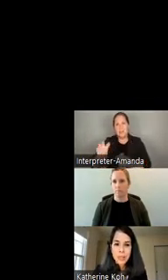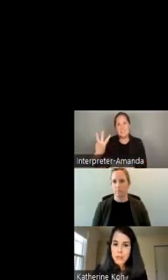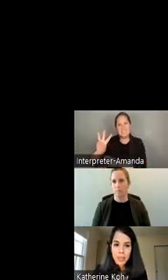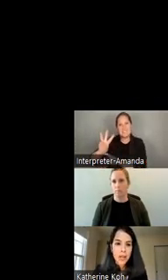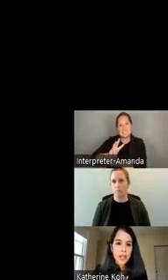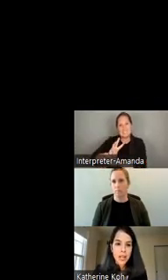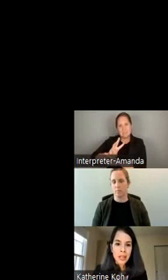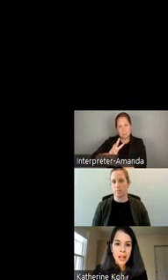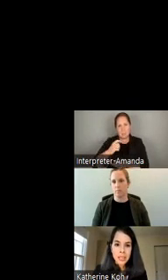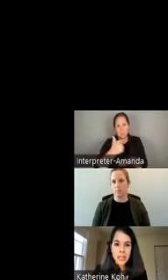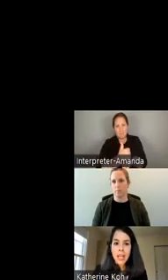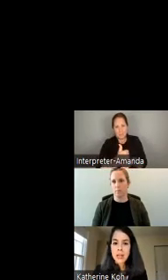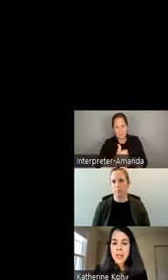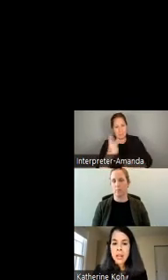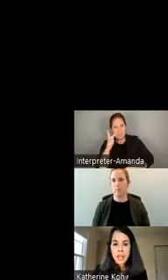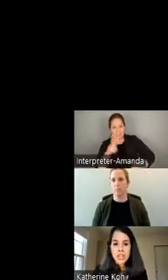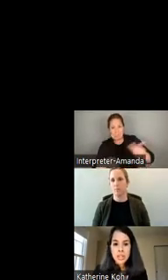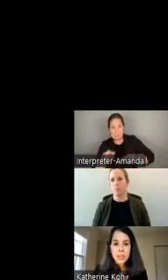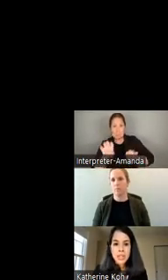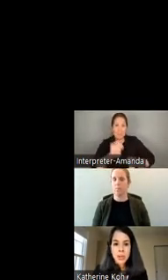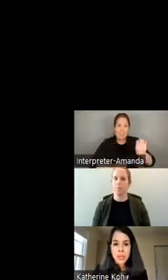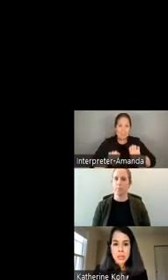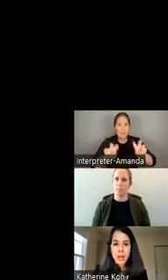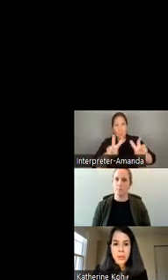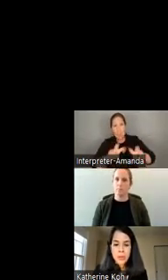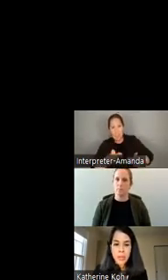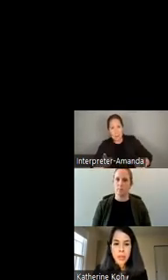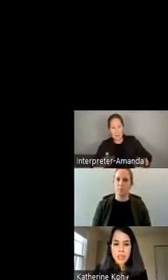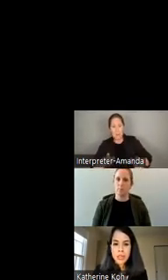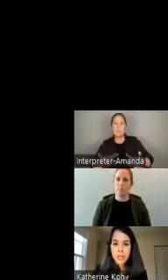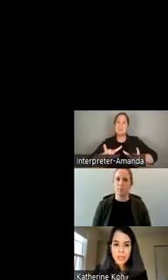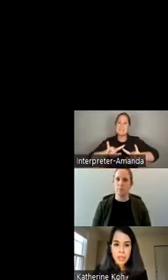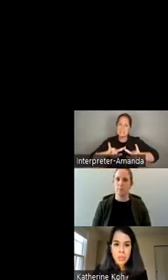evaluate and analyze it and in conjunction with this we're also pursuing qualitative interviews